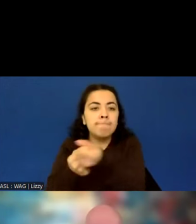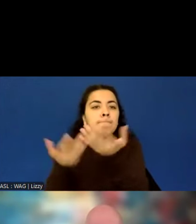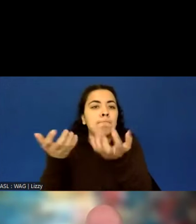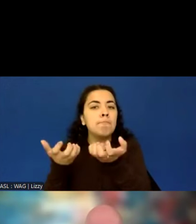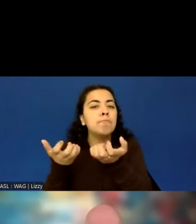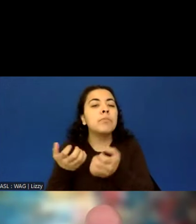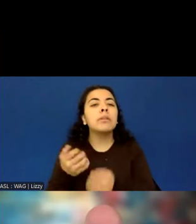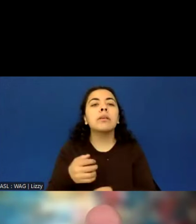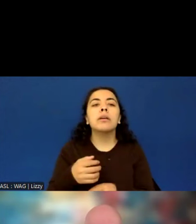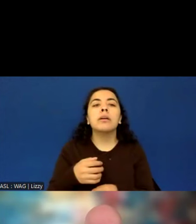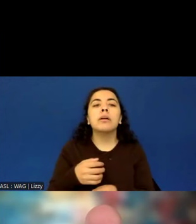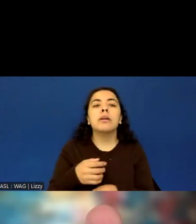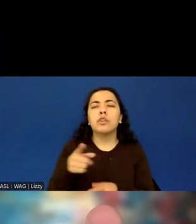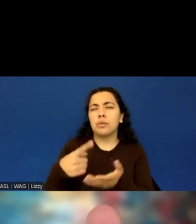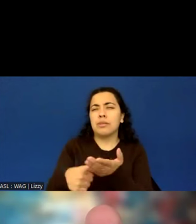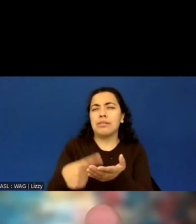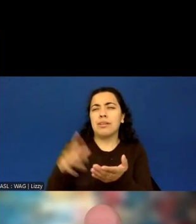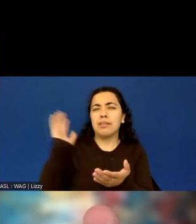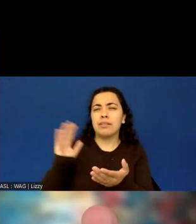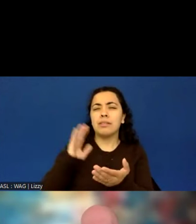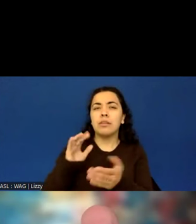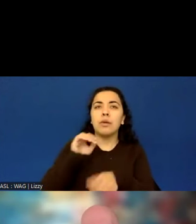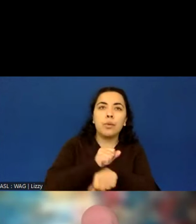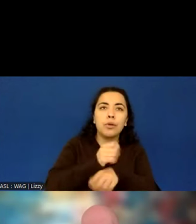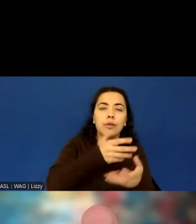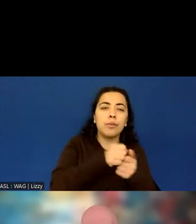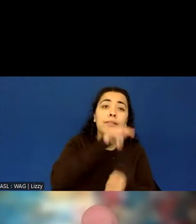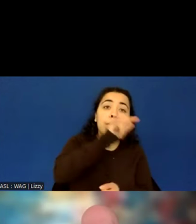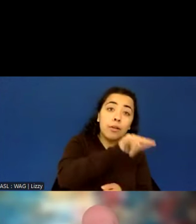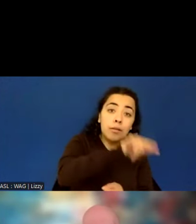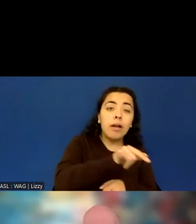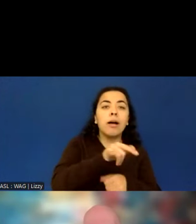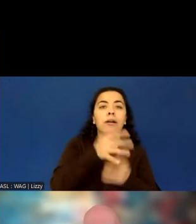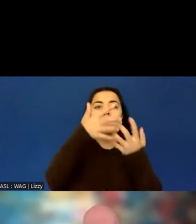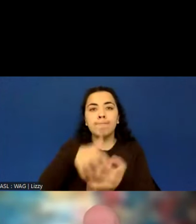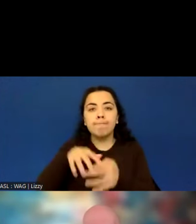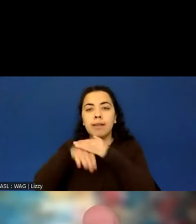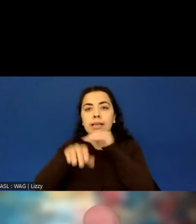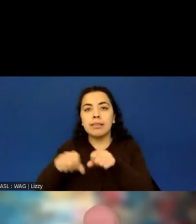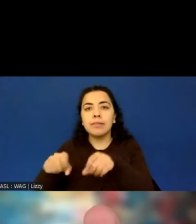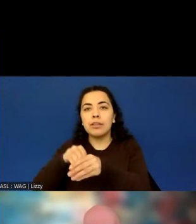about working with the airline and integrating accessibility into their different departments and